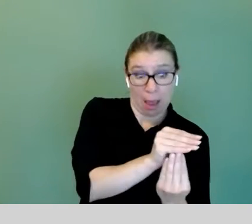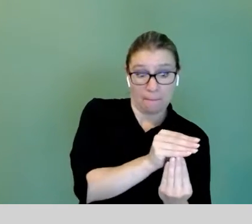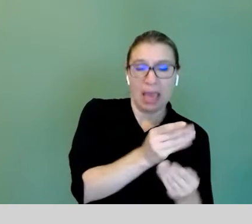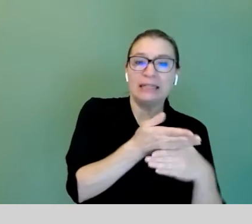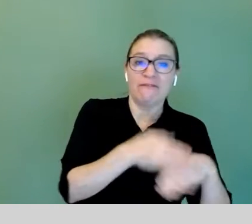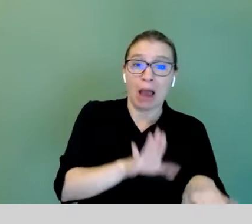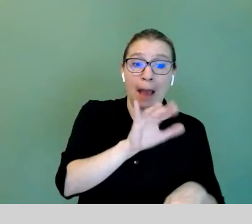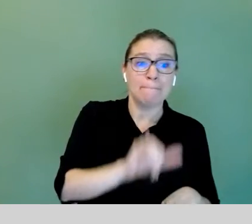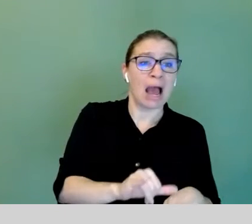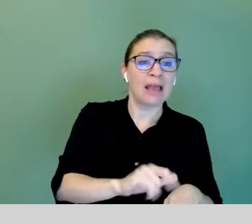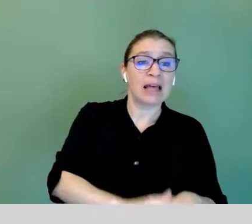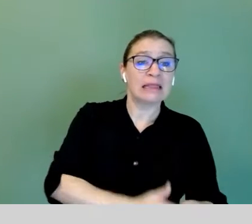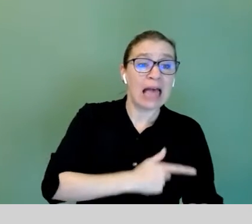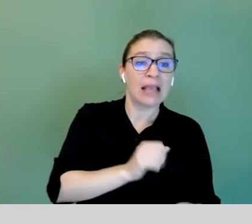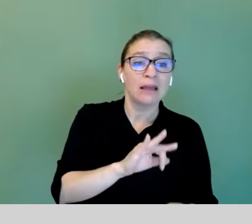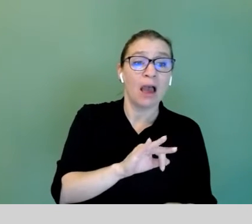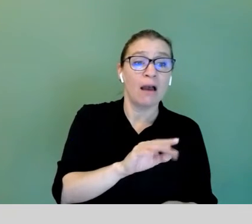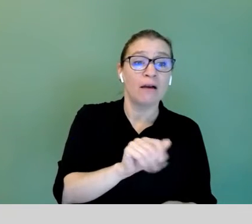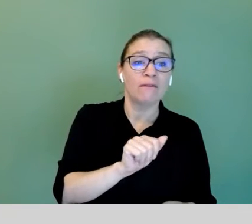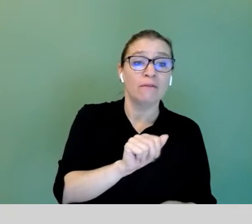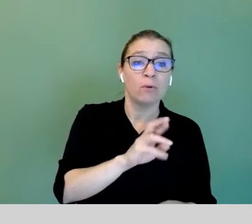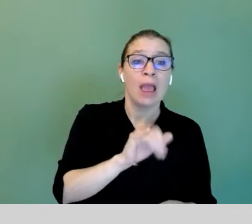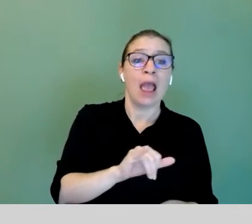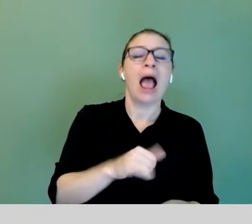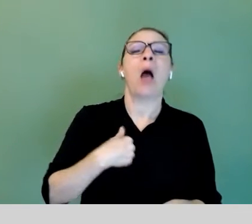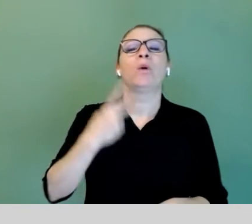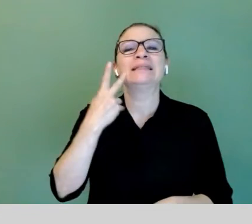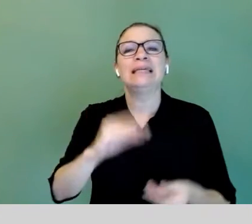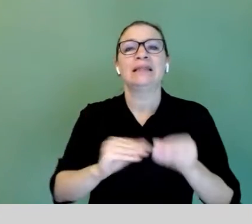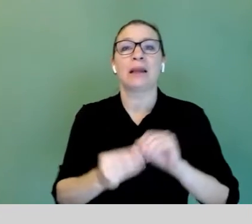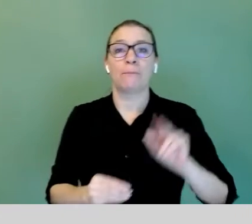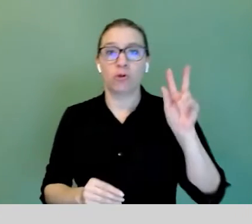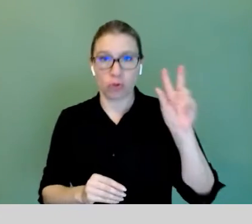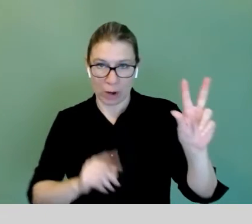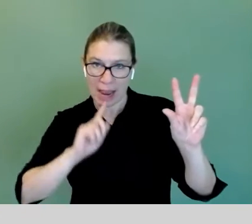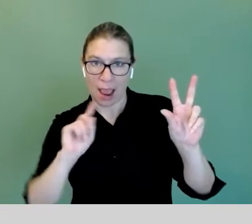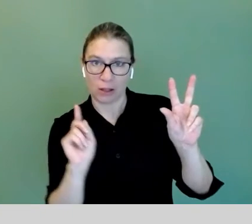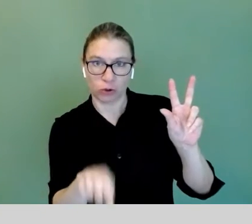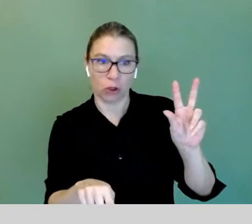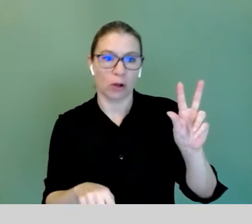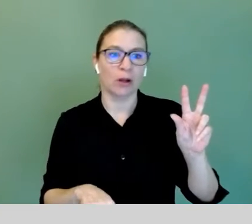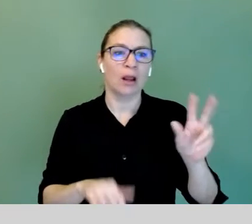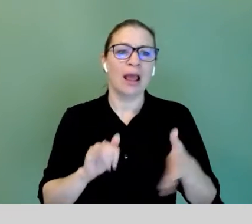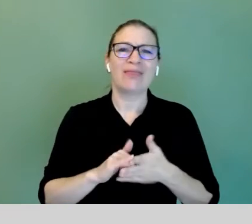and divide it by the length of this list by four, I will get the number three.